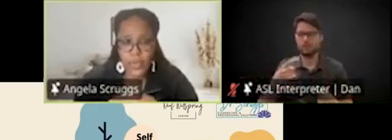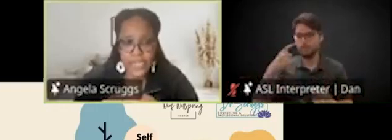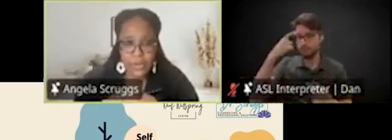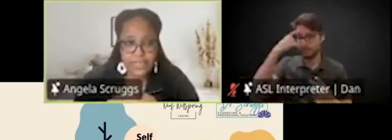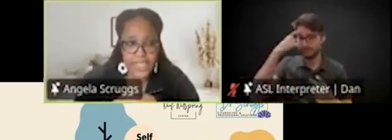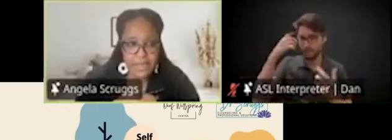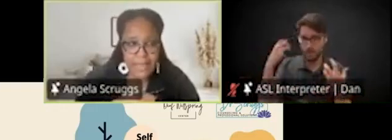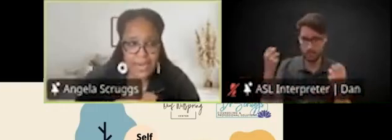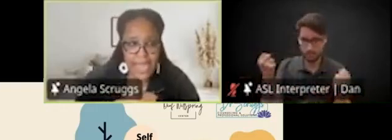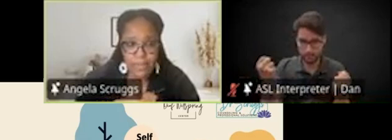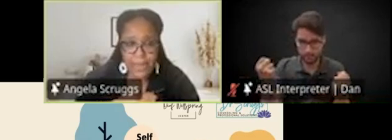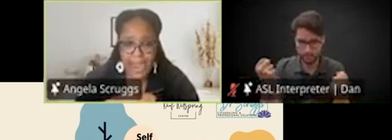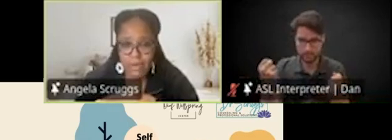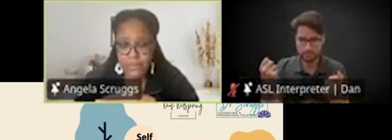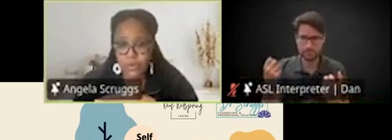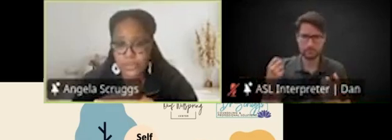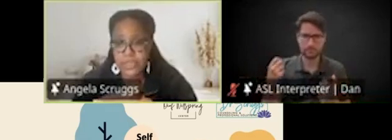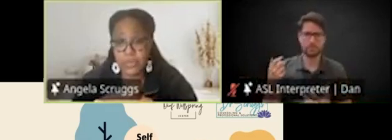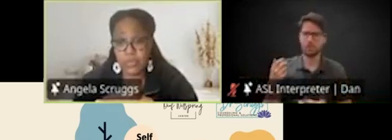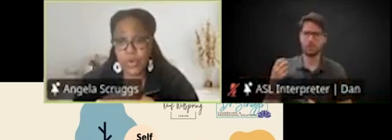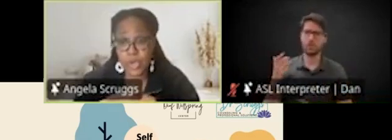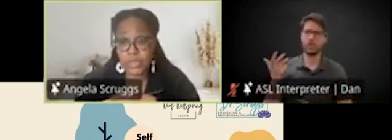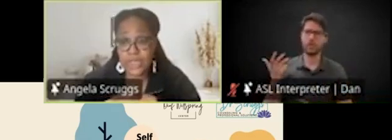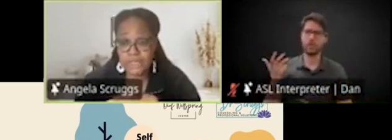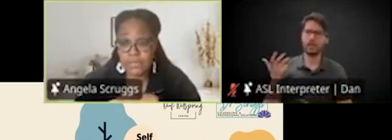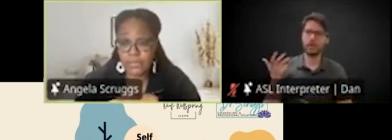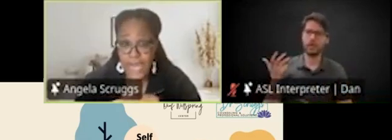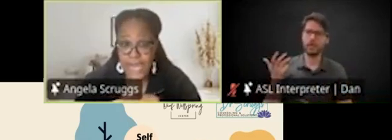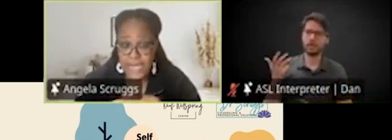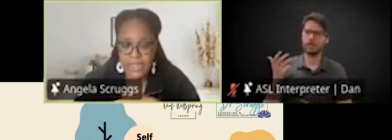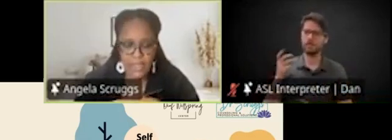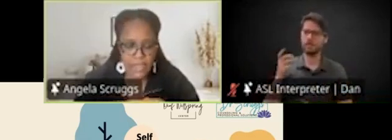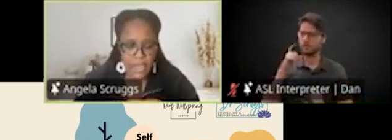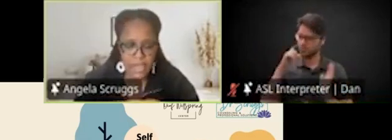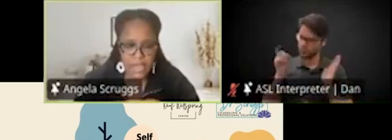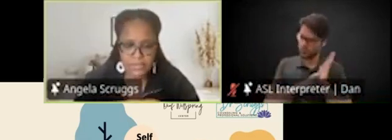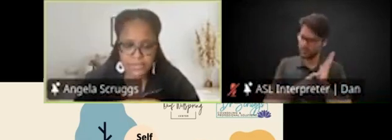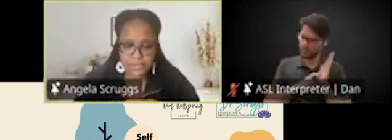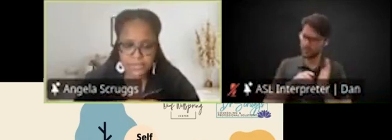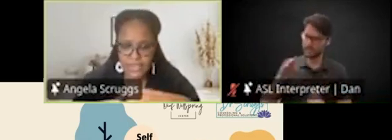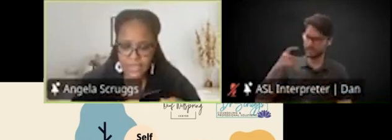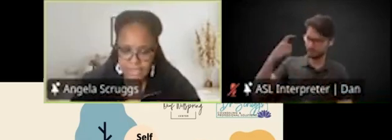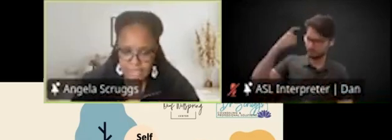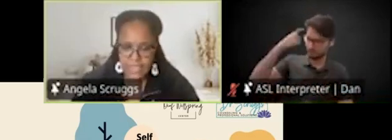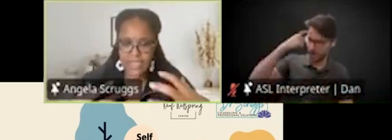we don't think about how powerful or the-- the role of the brain, um...